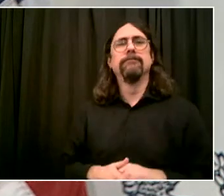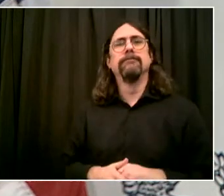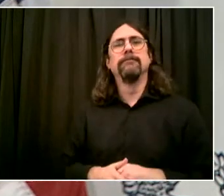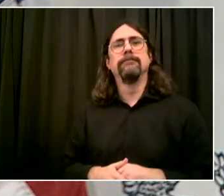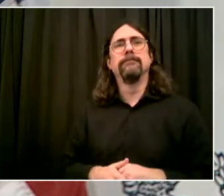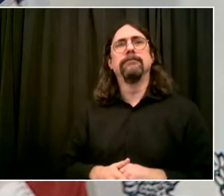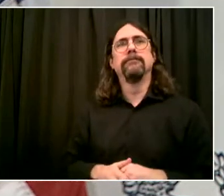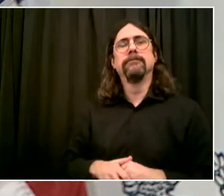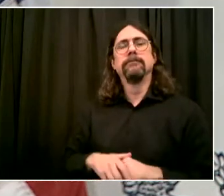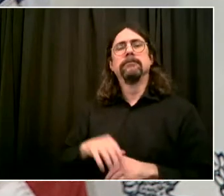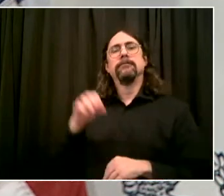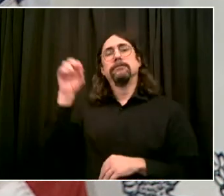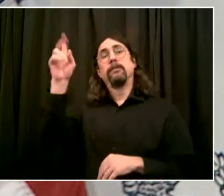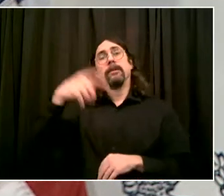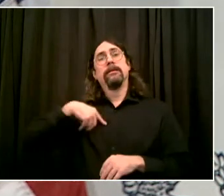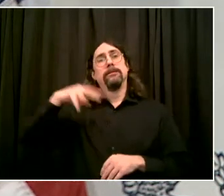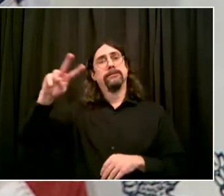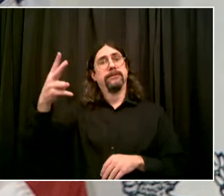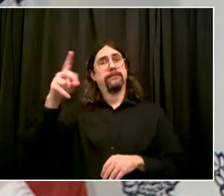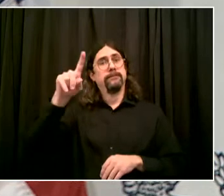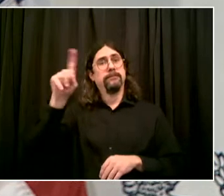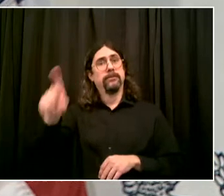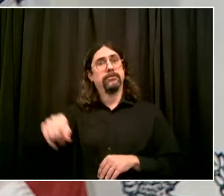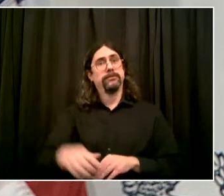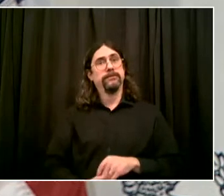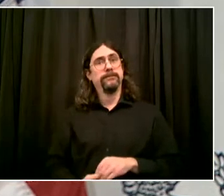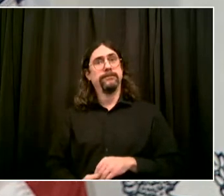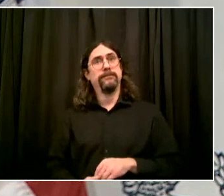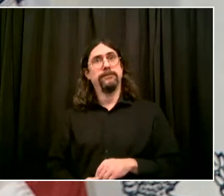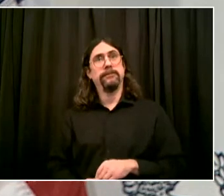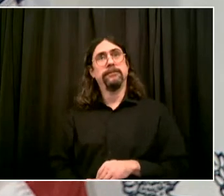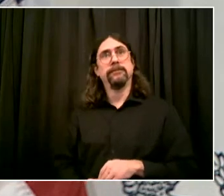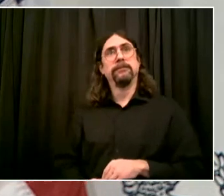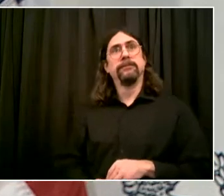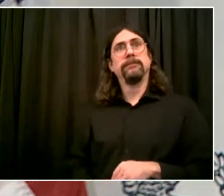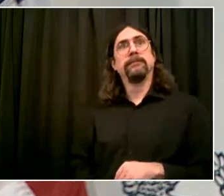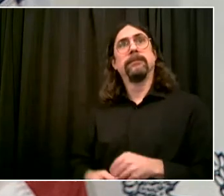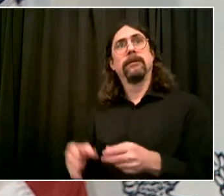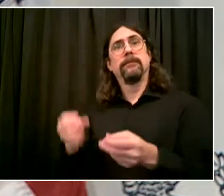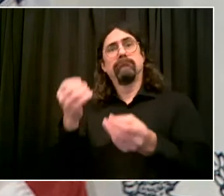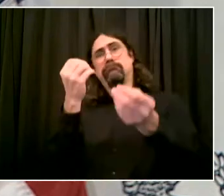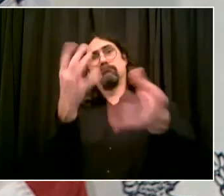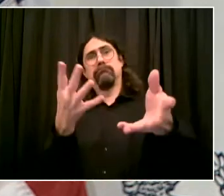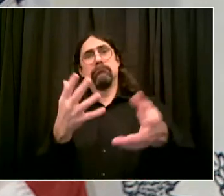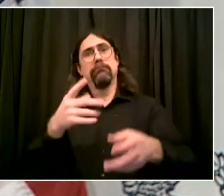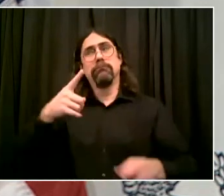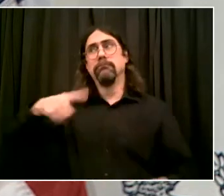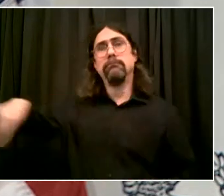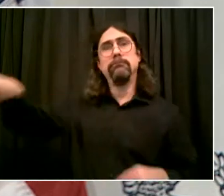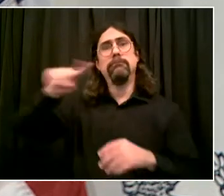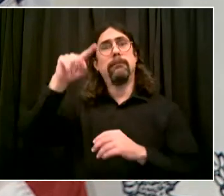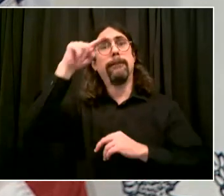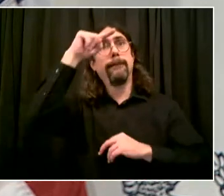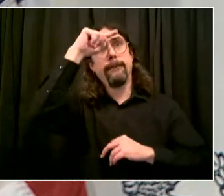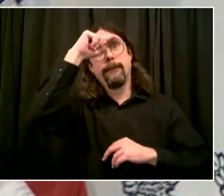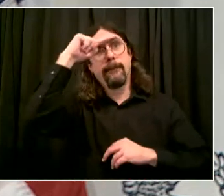REPORTED THIS WEEK THERE IS AN EFFORT TO TESABABLISH A REPARATION FUND WITHIN THE